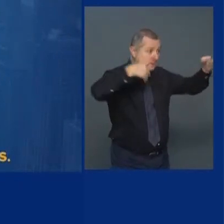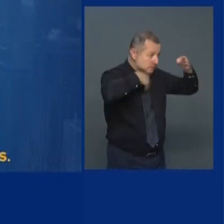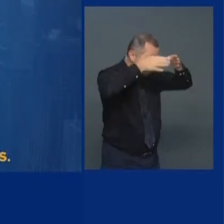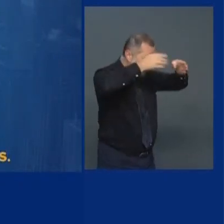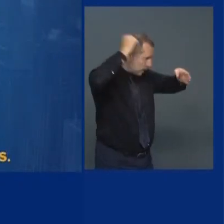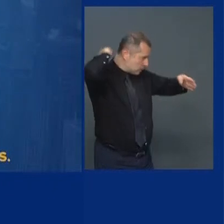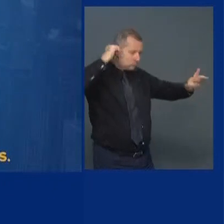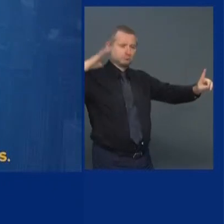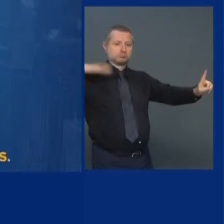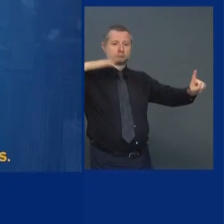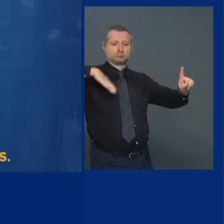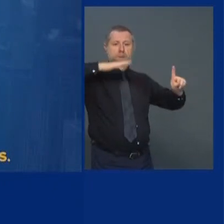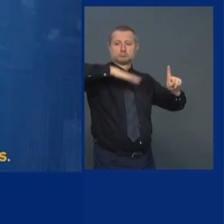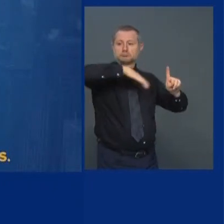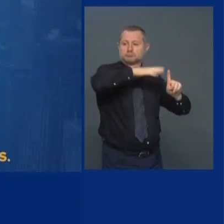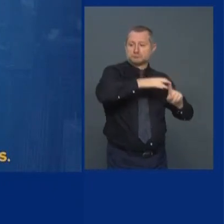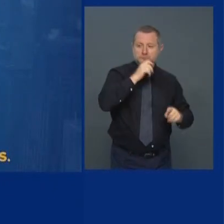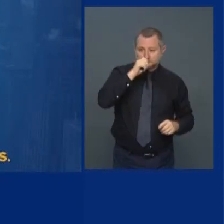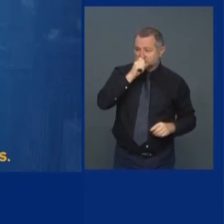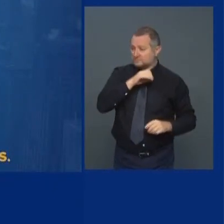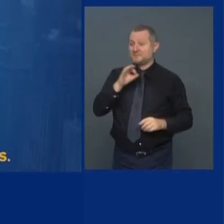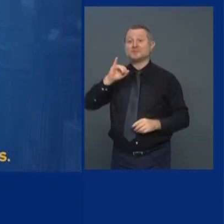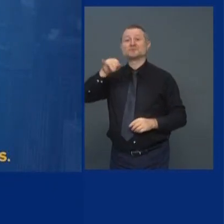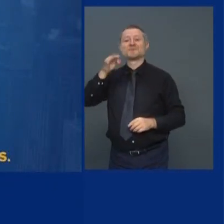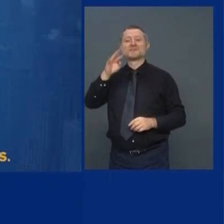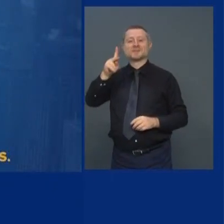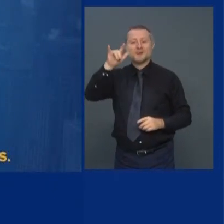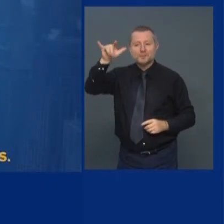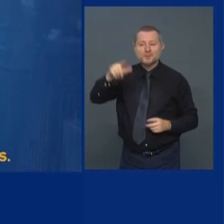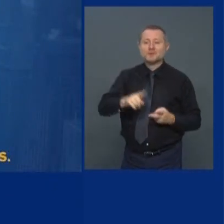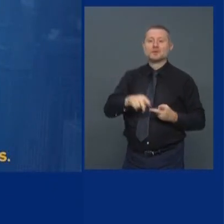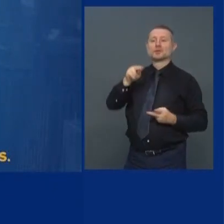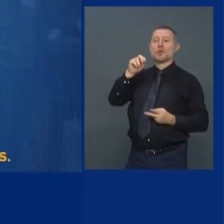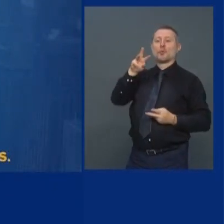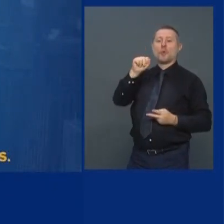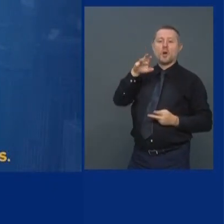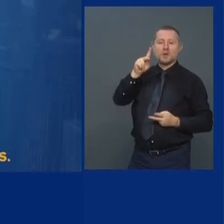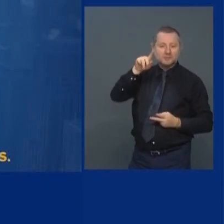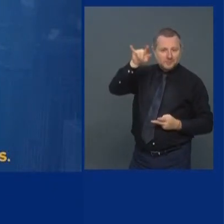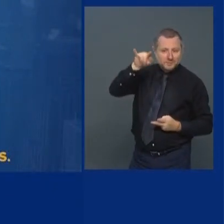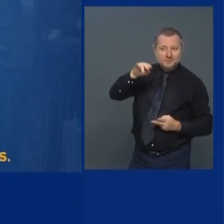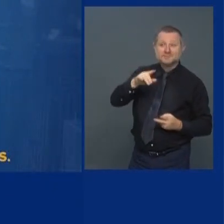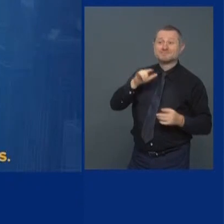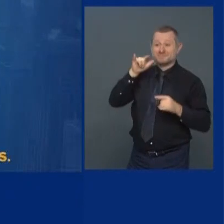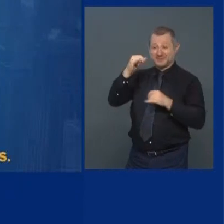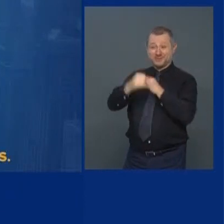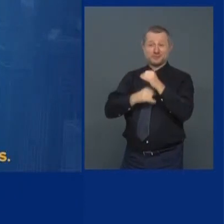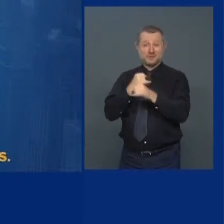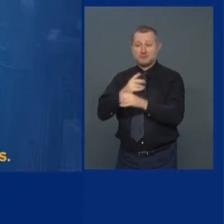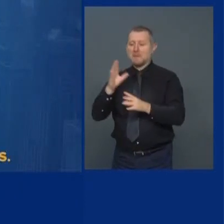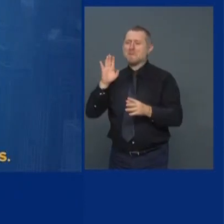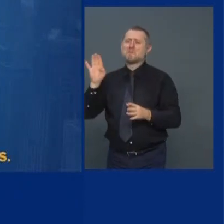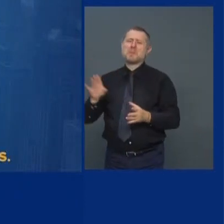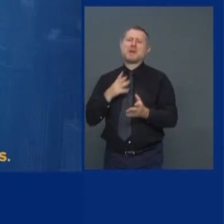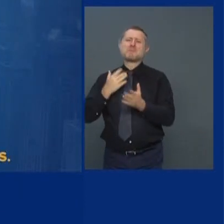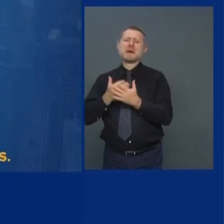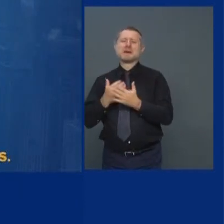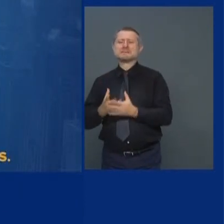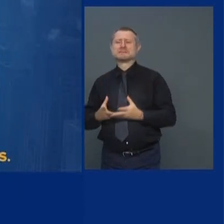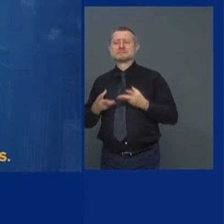AND MANY IN MEANTIME, COVID IS